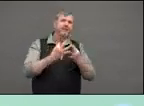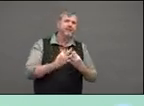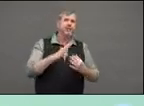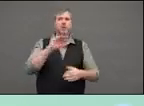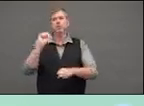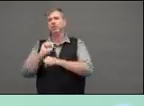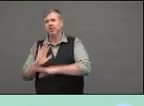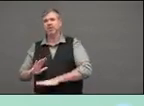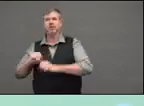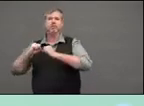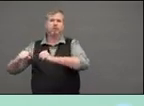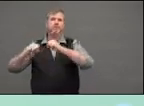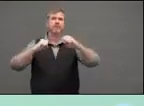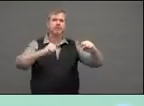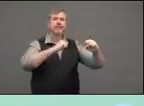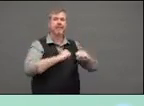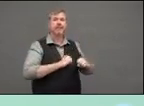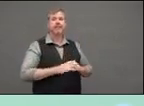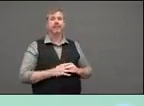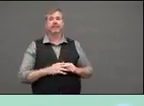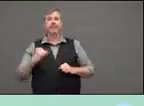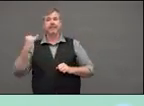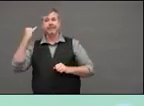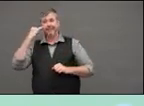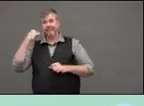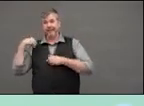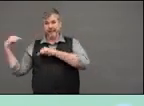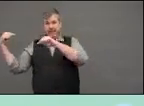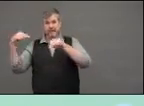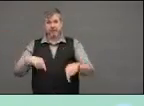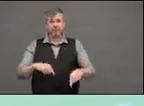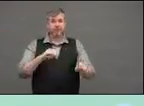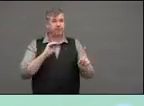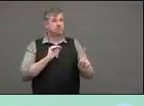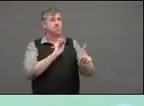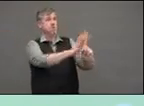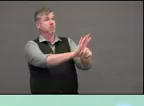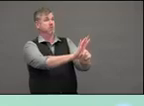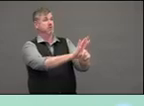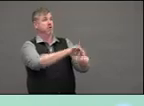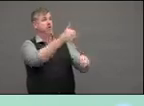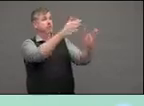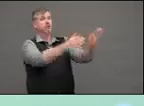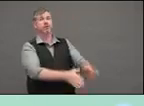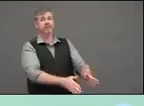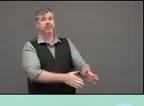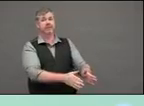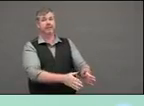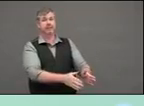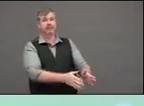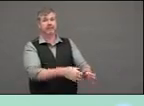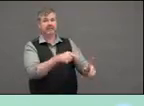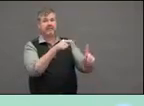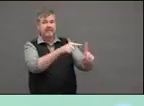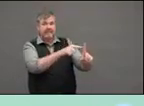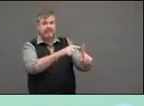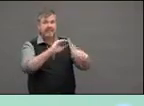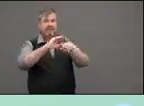expose somebody at work you know that i don't know how severe that could get they could end up at the hospital or